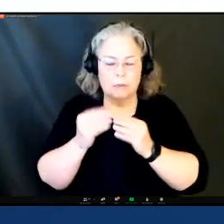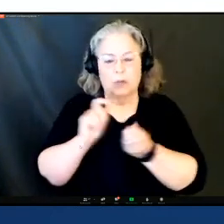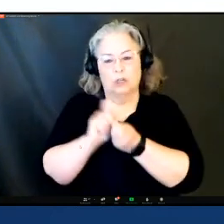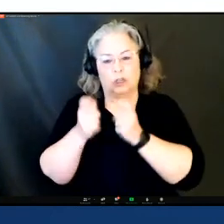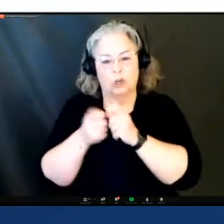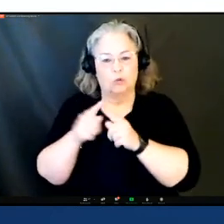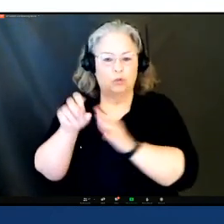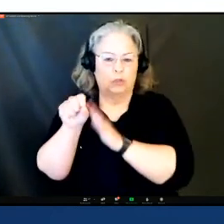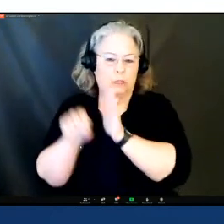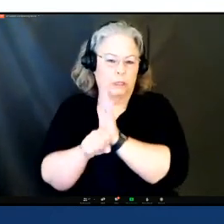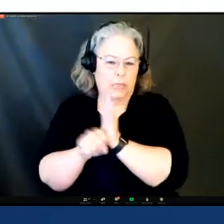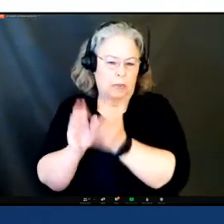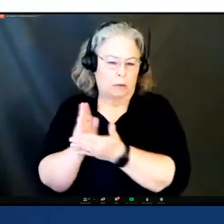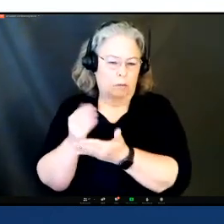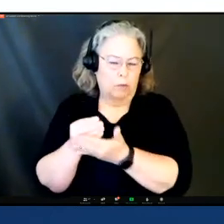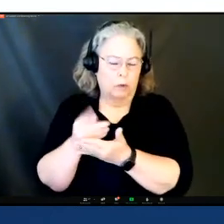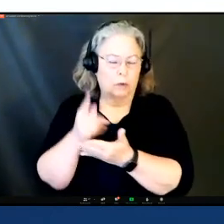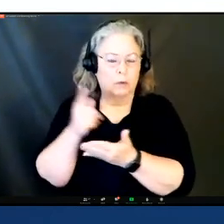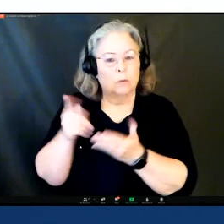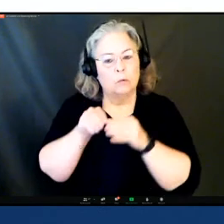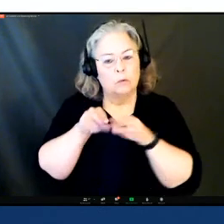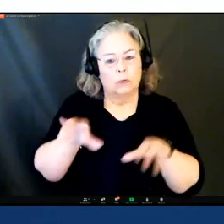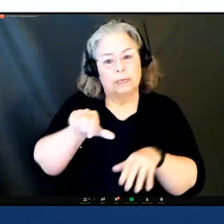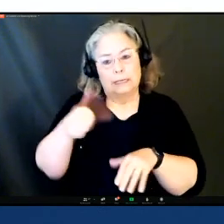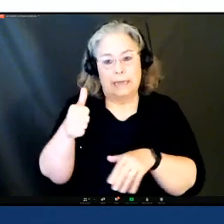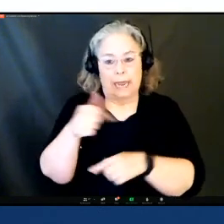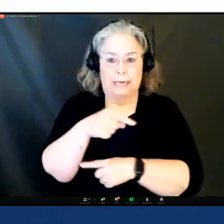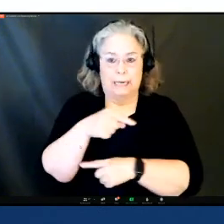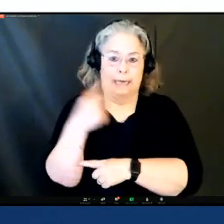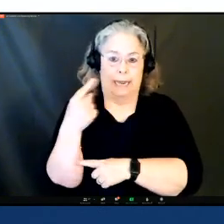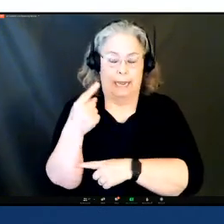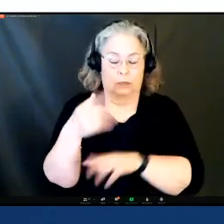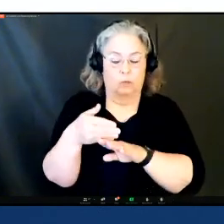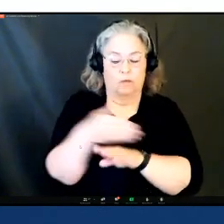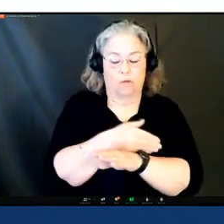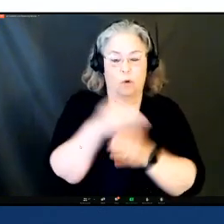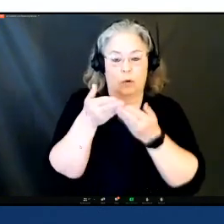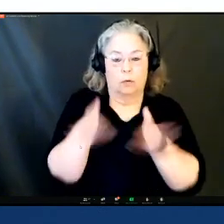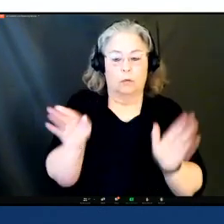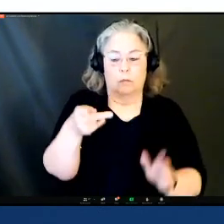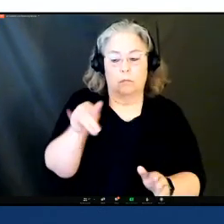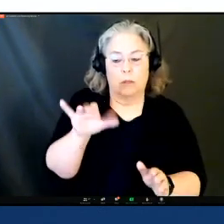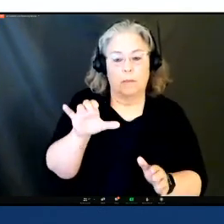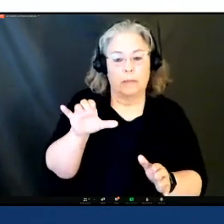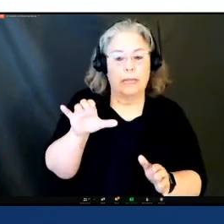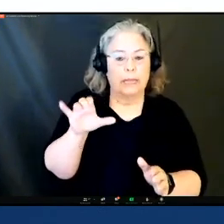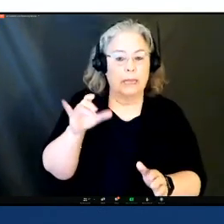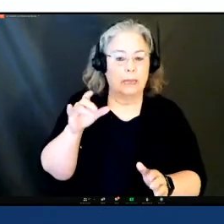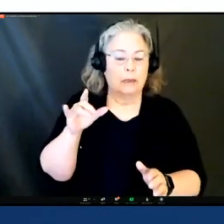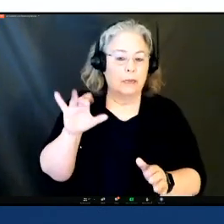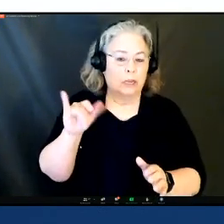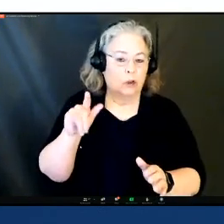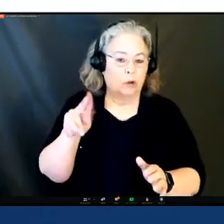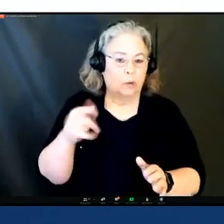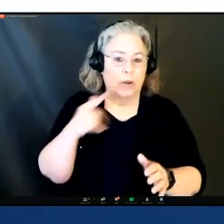This budget is also released ten days prior to public hearings. The adopted budget is the budget formally adopted